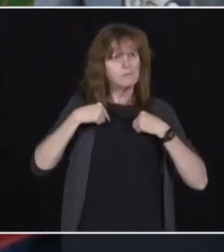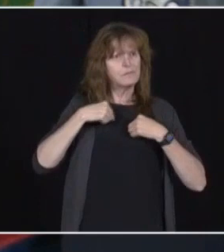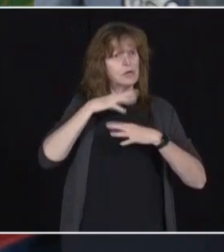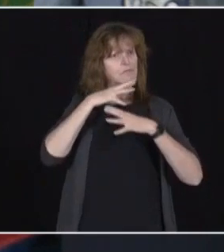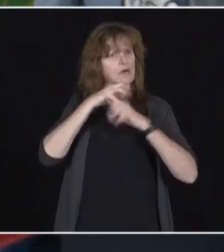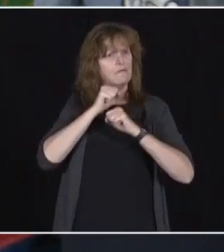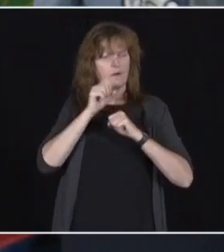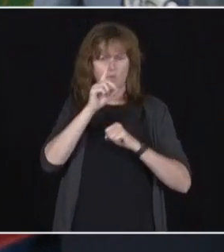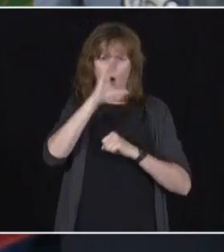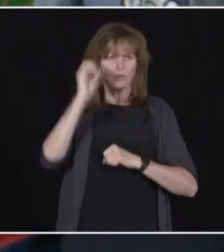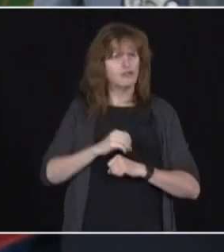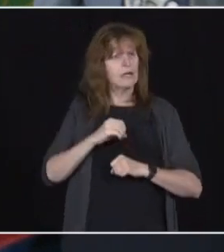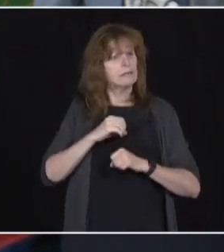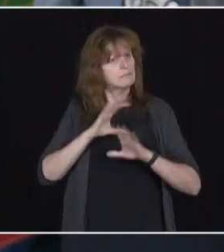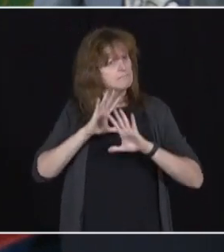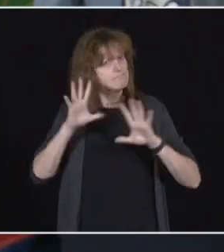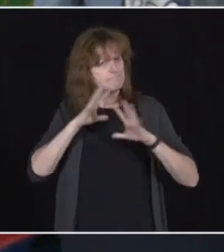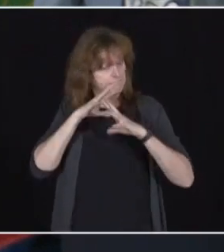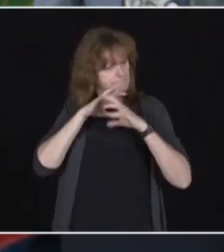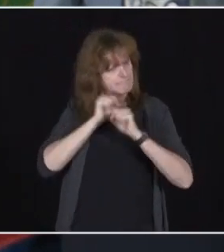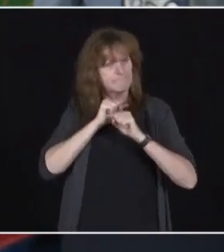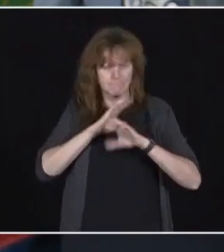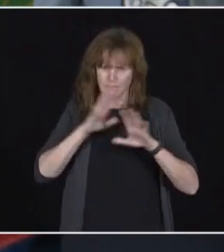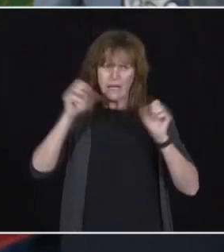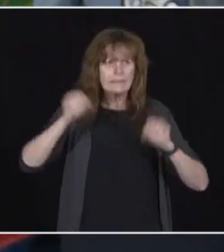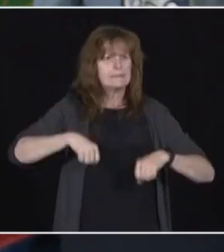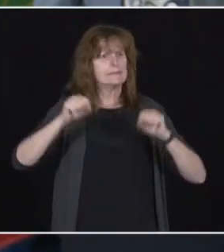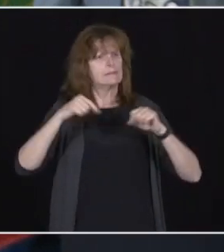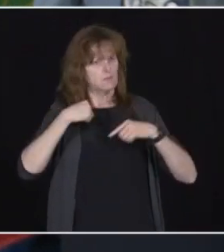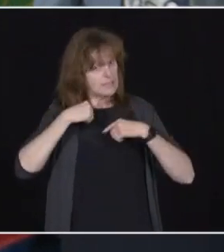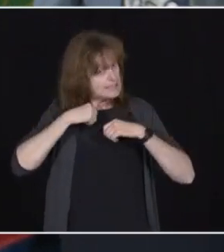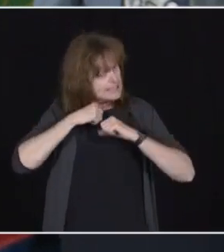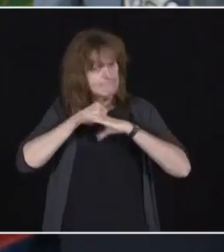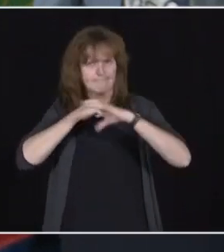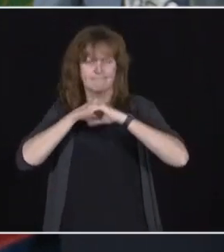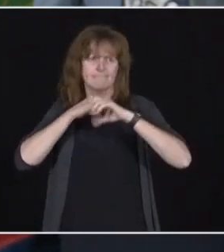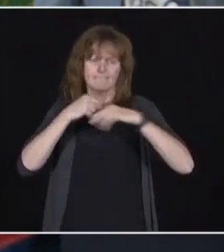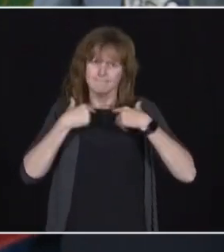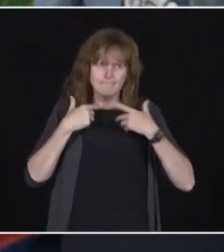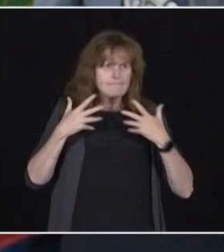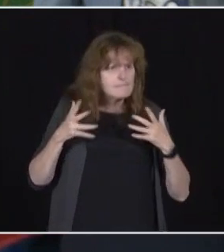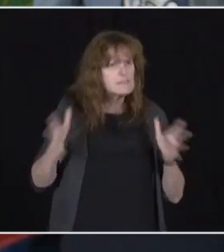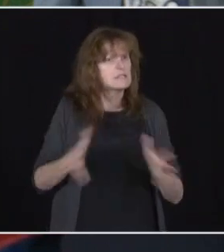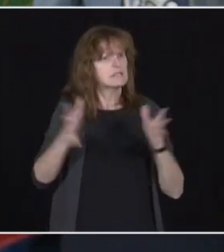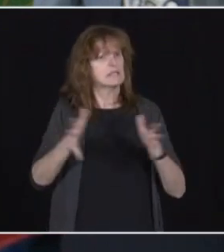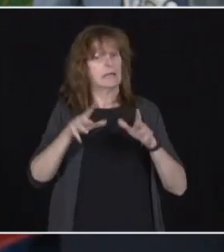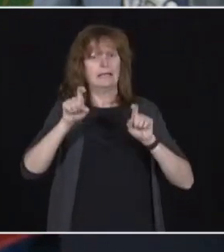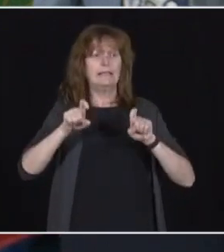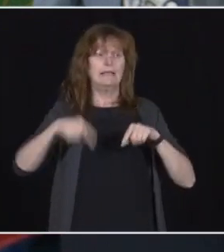Because I know how important that is to people. And there is 100% privacy when it comes to this app.